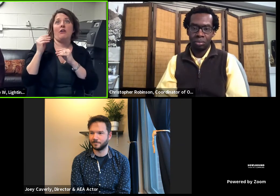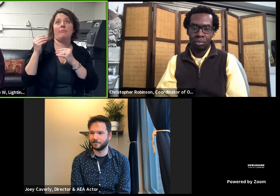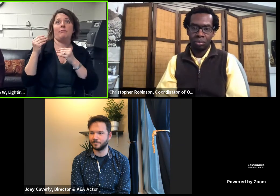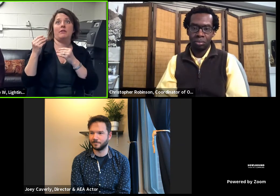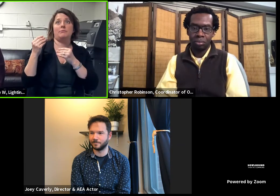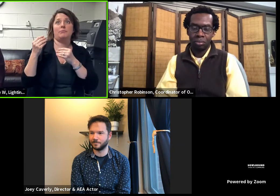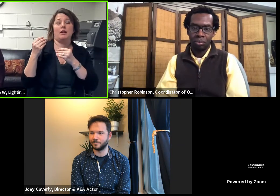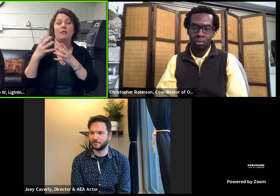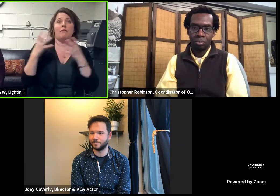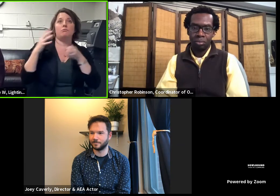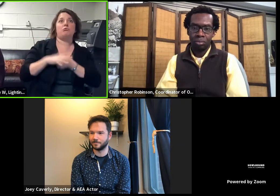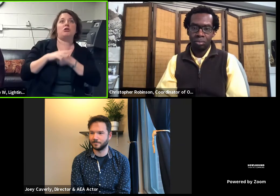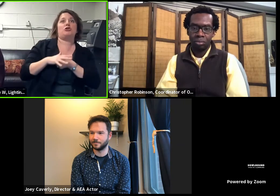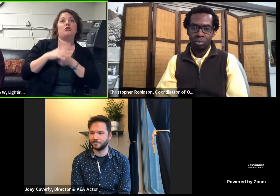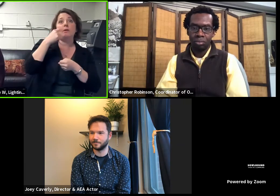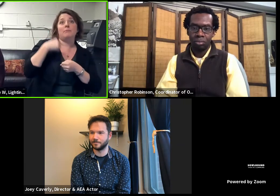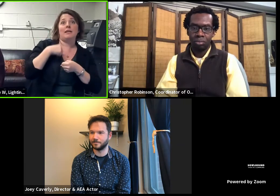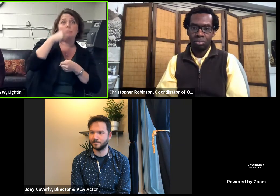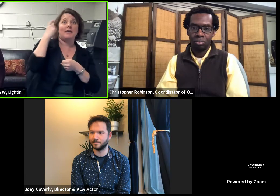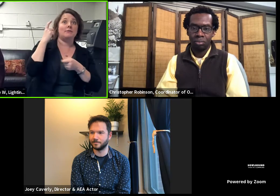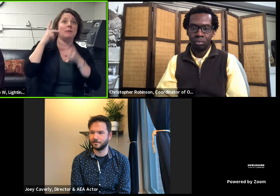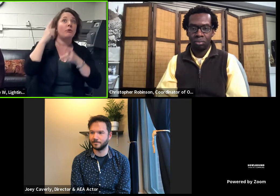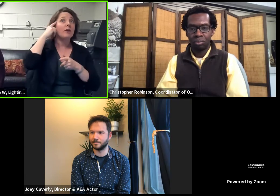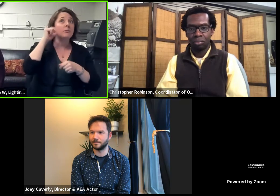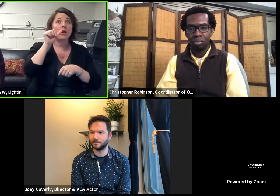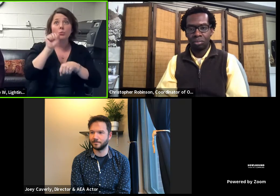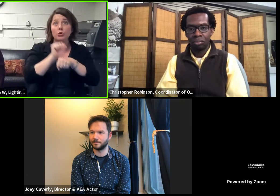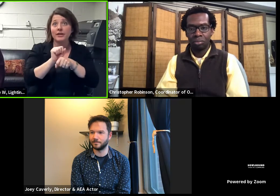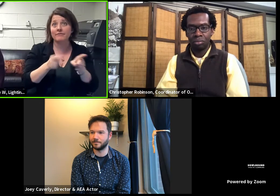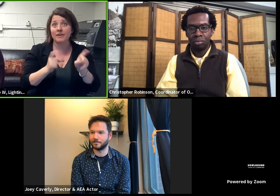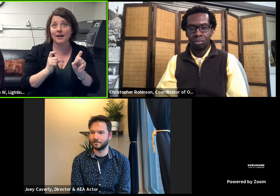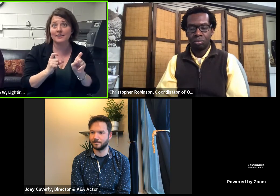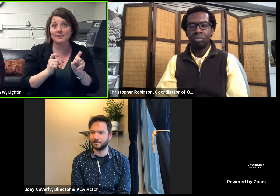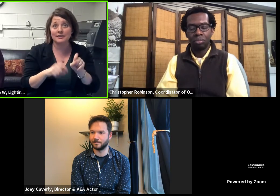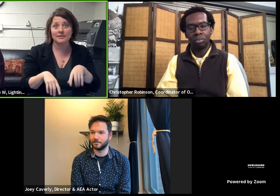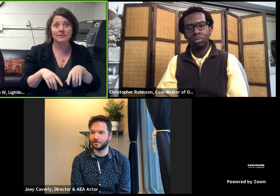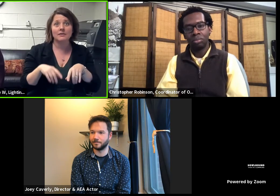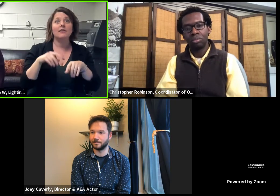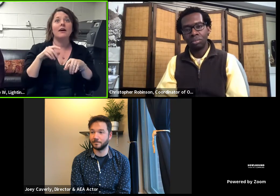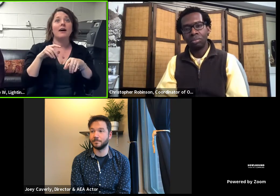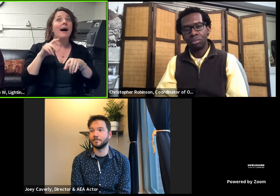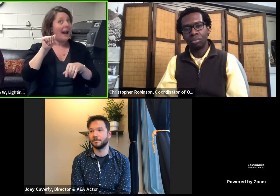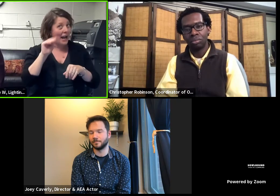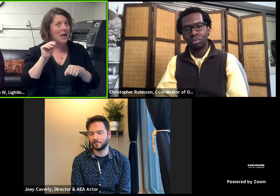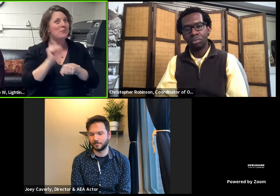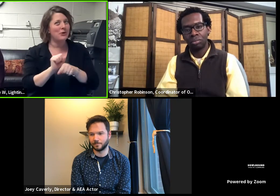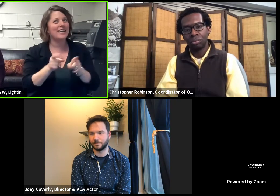I've been in a situation where there's a lot of pressure on me because I'm trying to work fast,